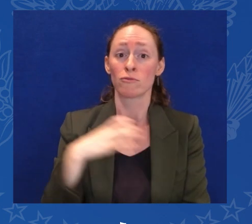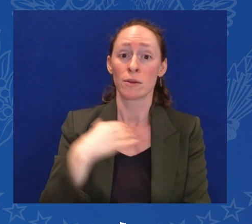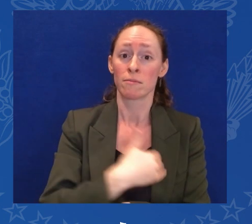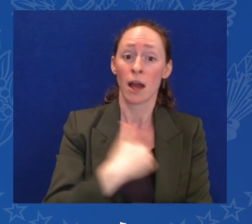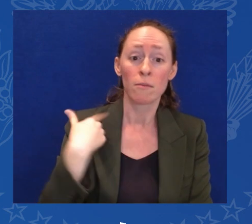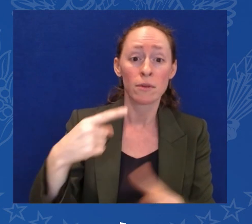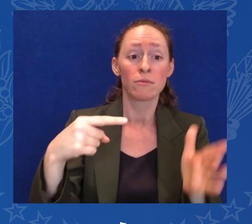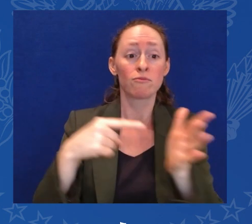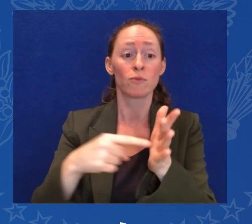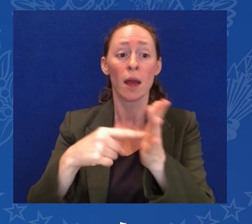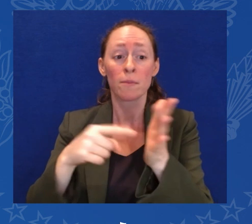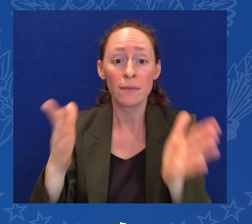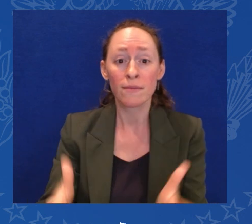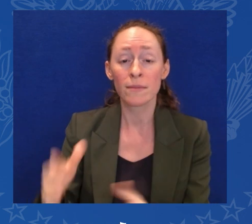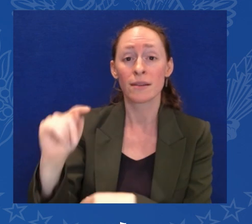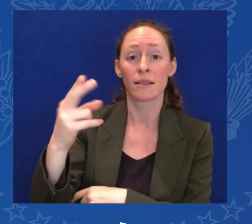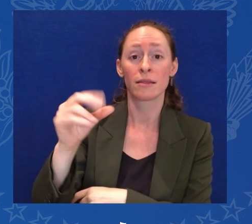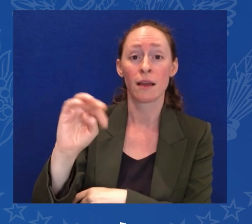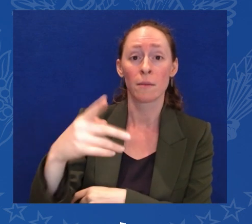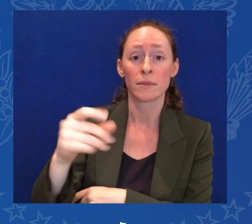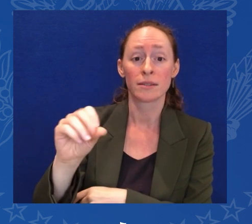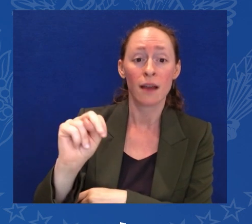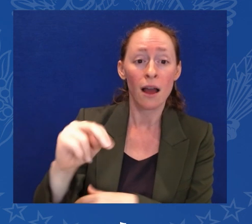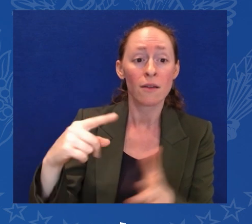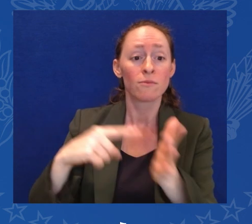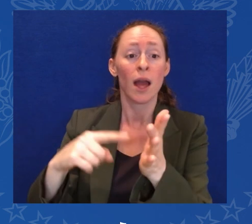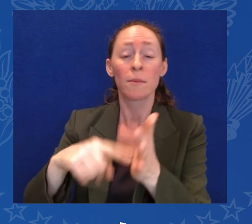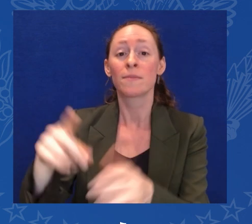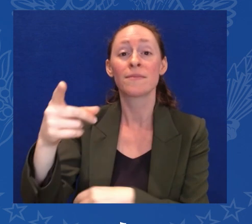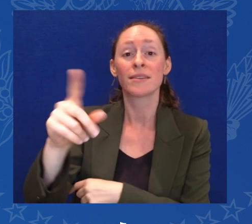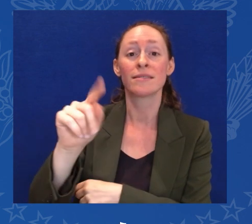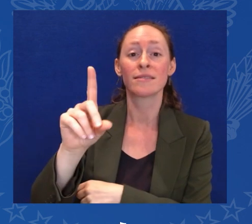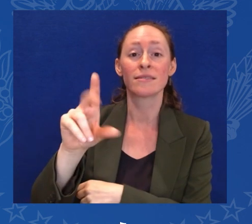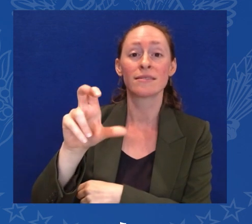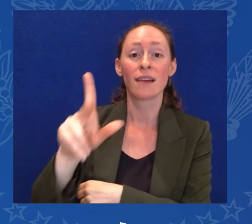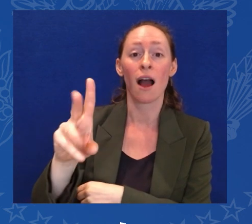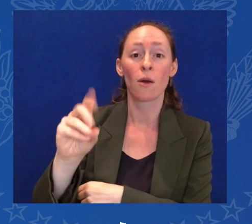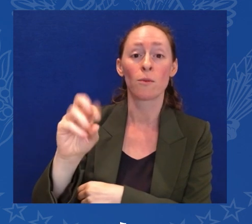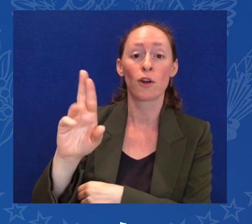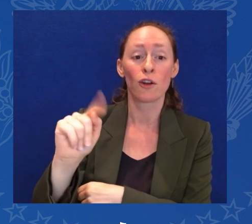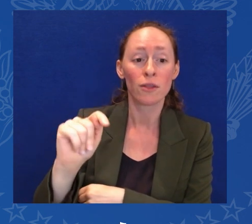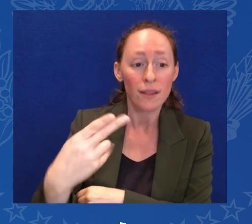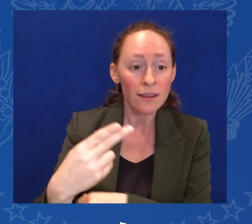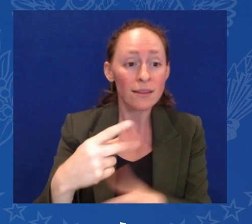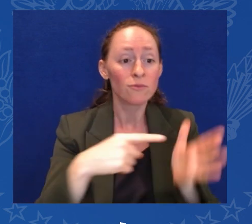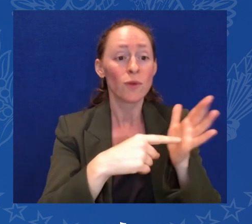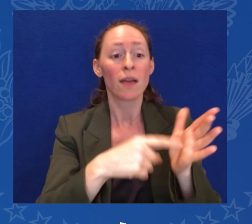and Senator Dick Durbin, who is -- we wish a speedy recovery from COVID; he's just recovering from COVID right now --